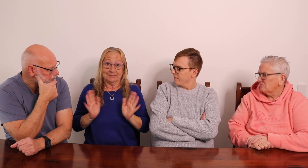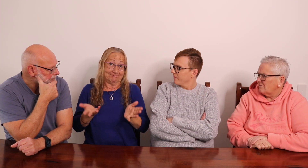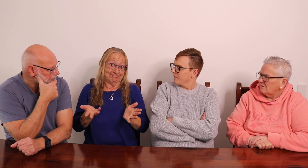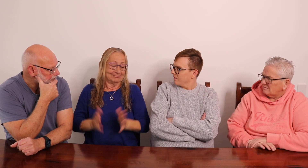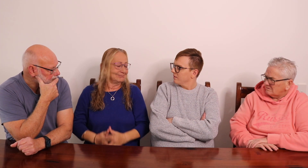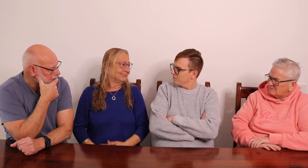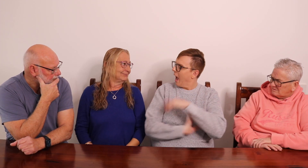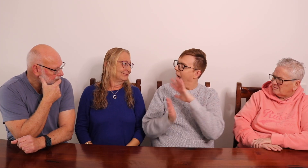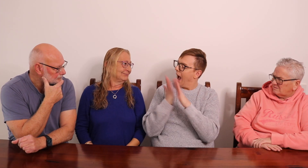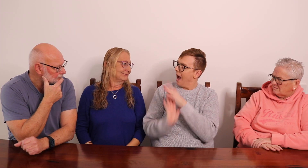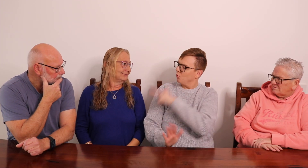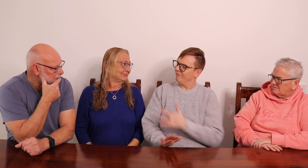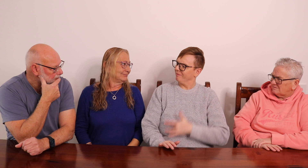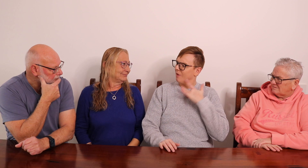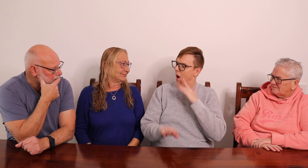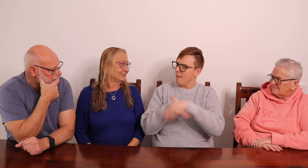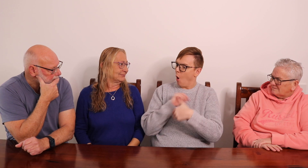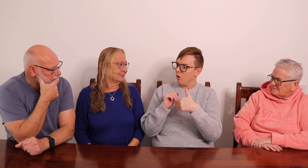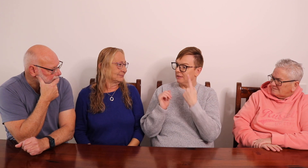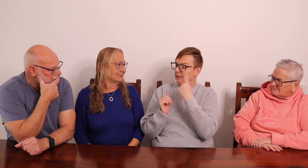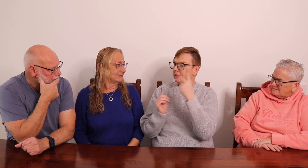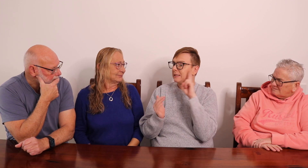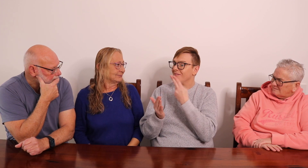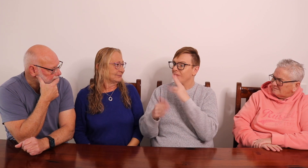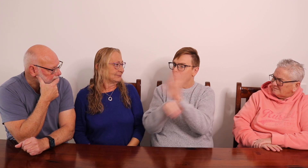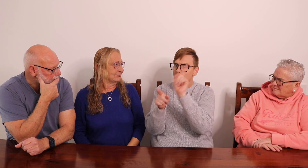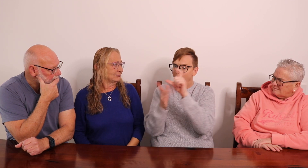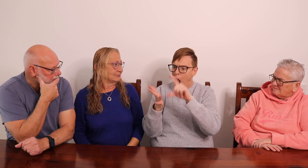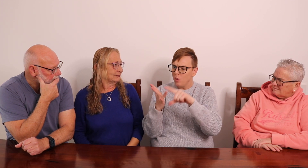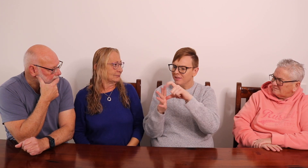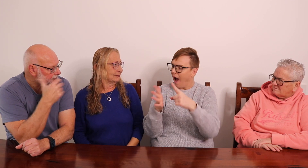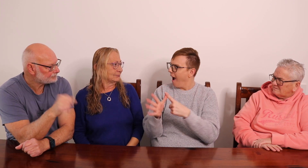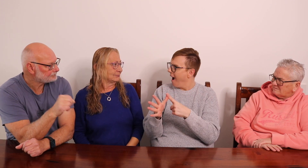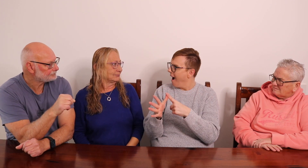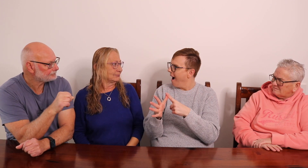D: How do you feel about the movie CODA